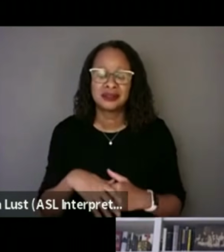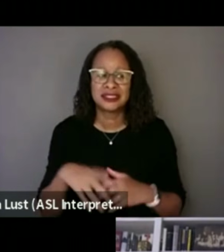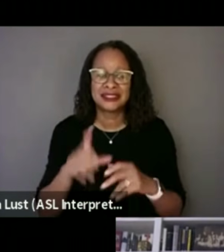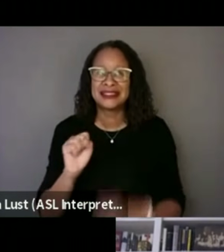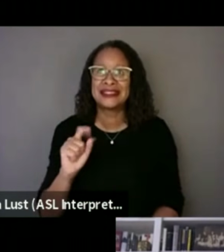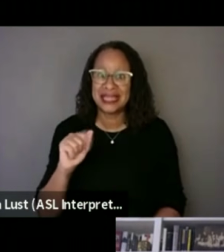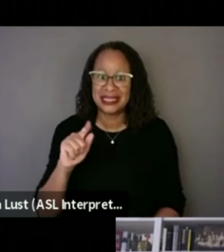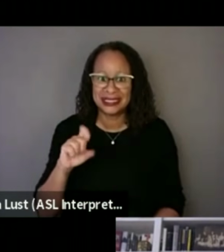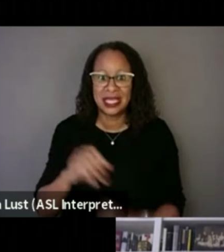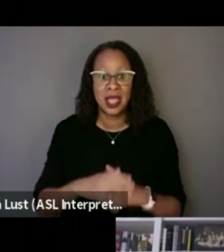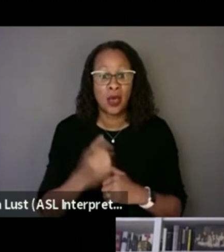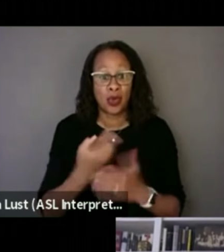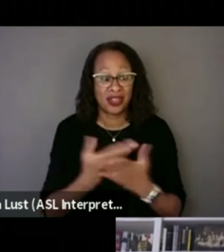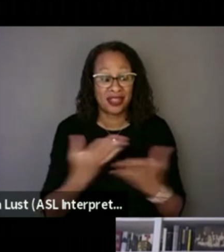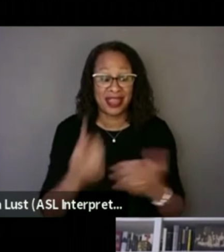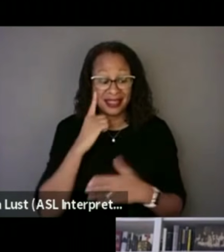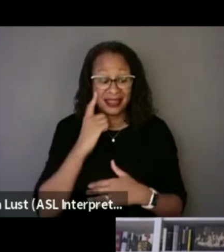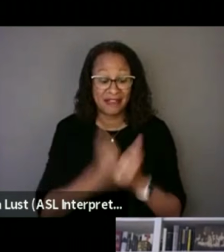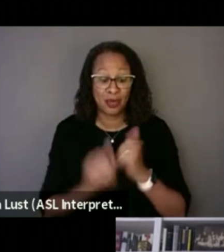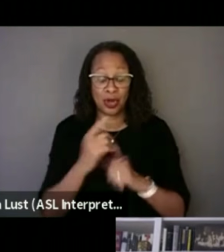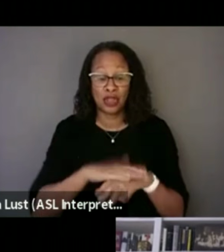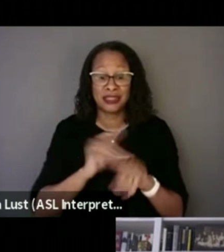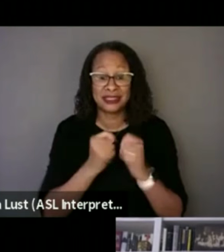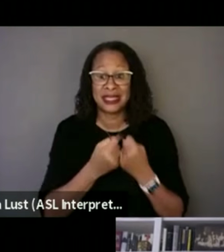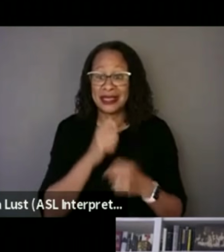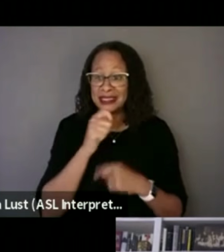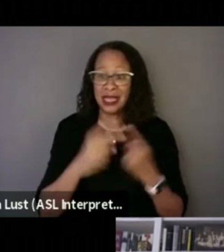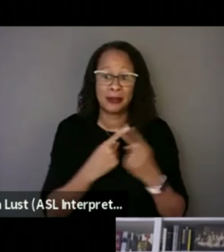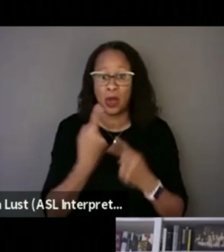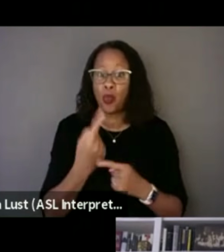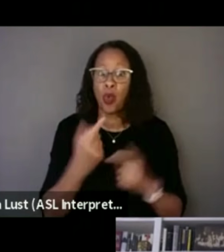everyone on the team understood is that this wasn't about like one big moment.